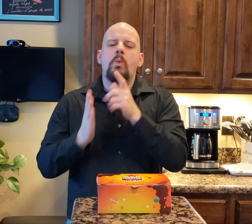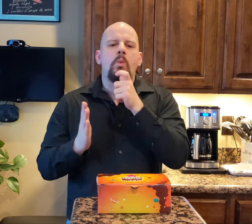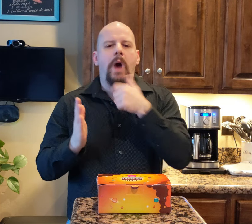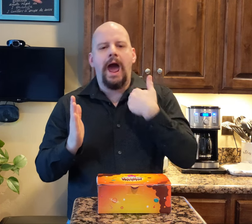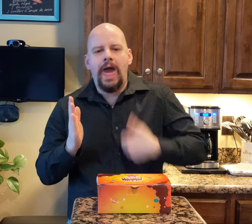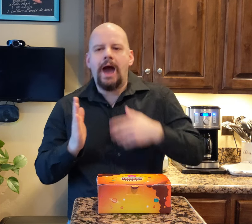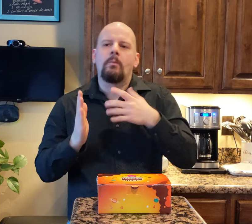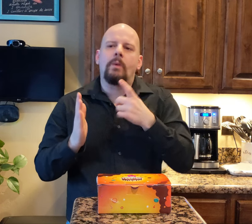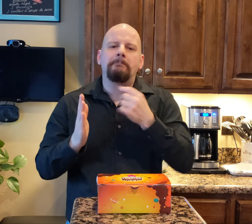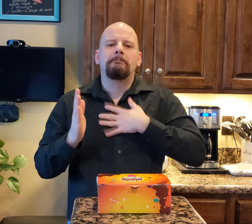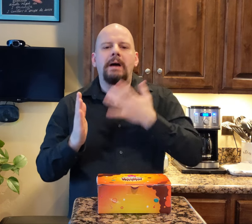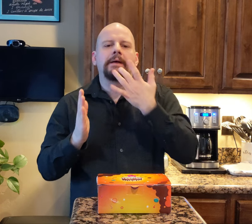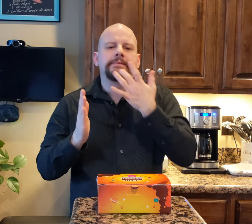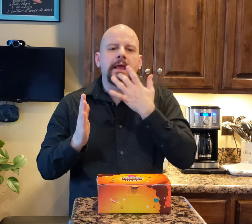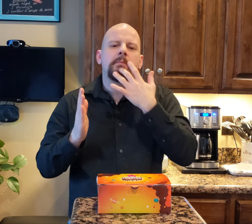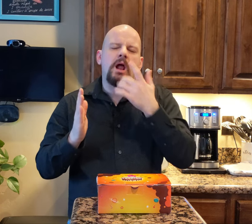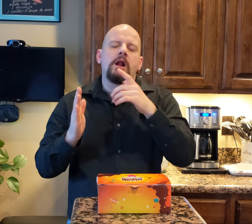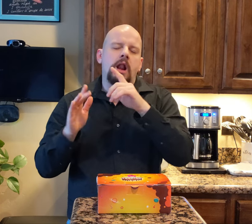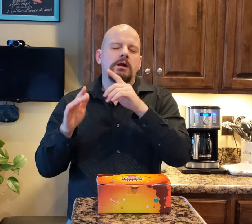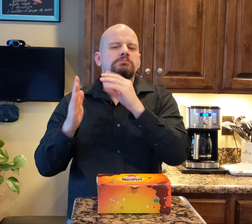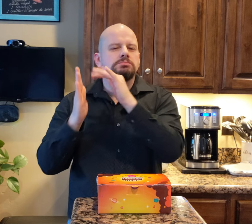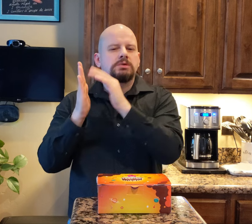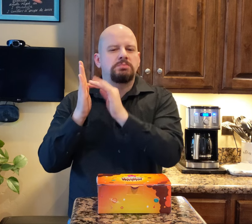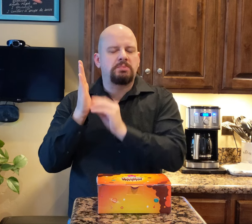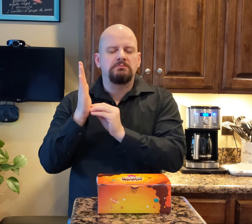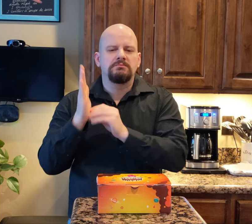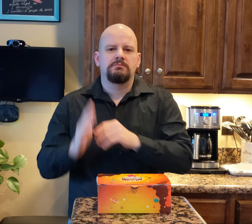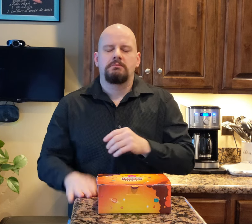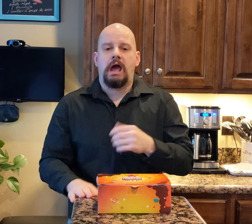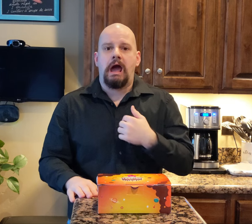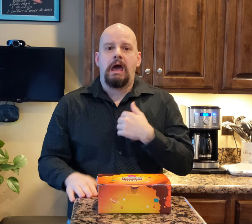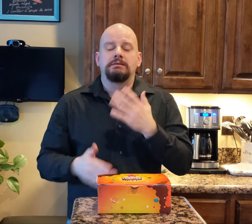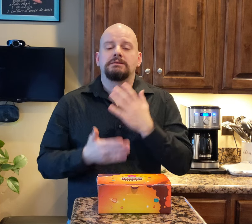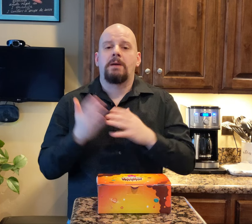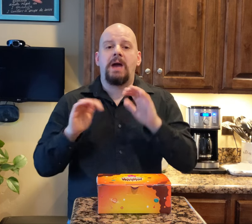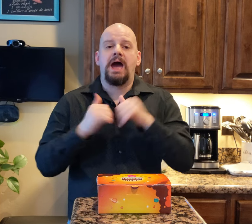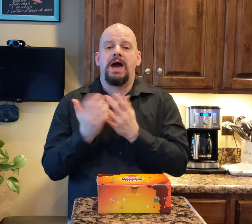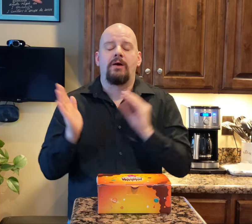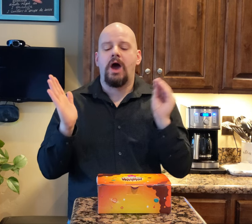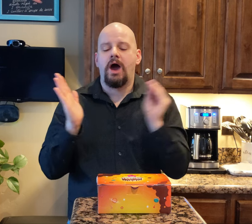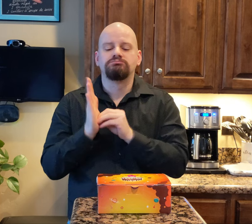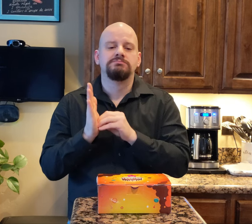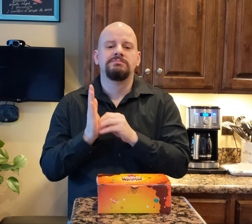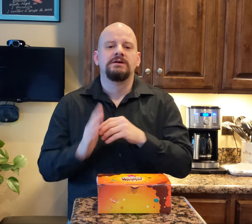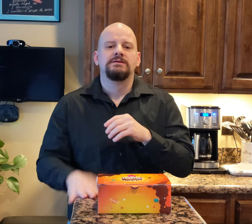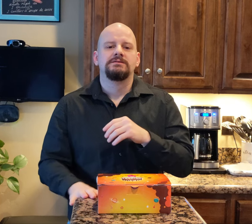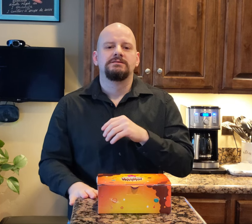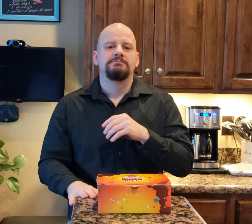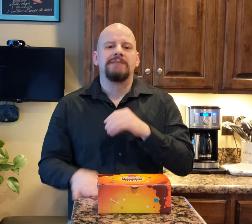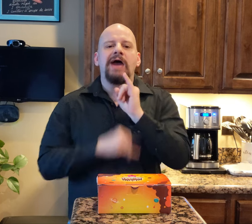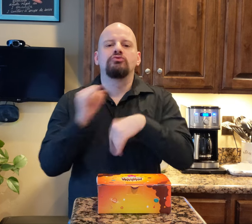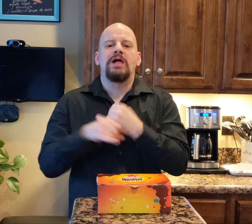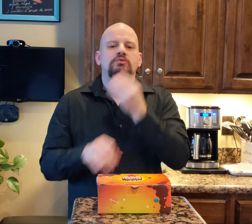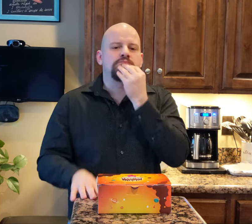about myself, what my types are, and so on. I happened to put down international food,